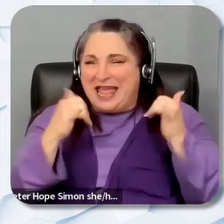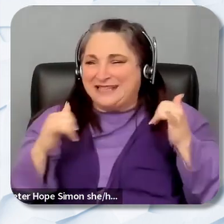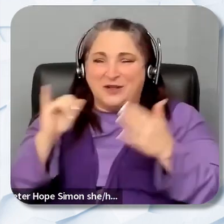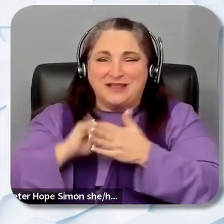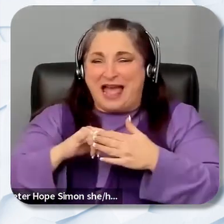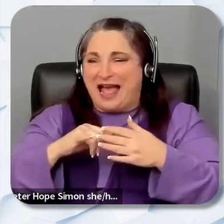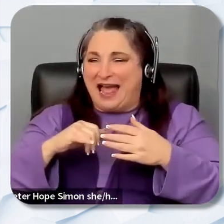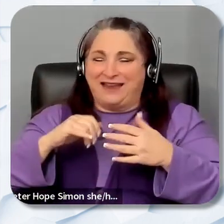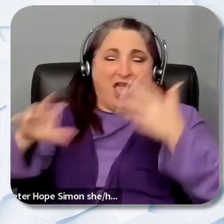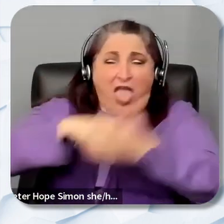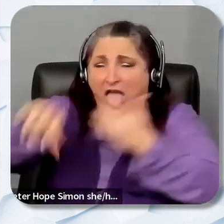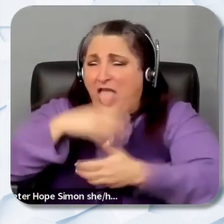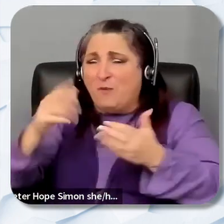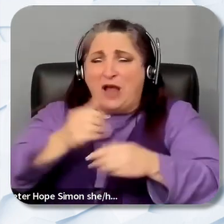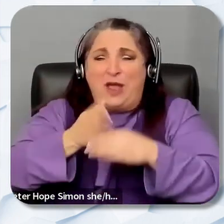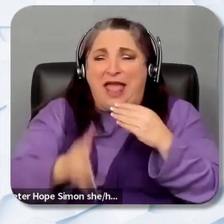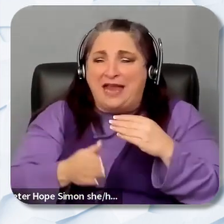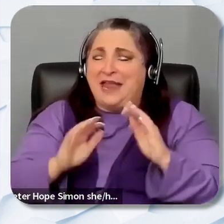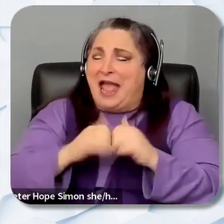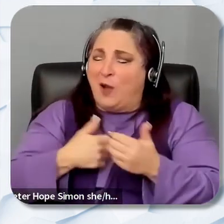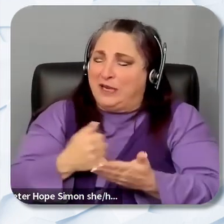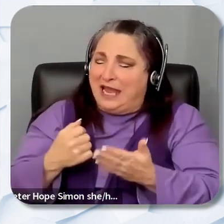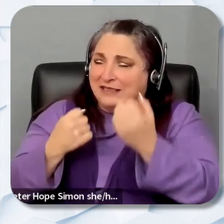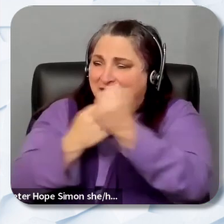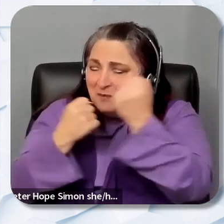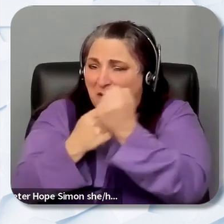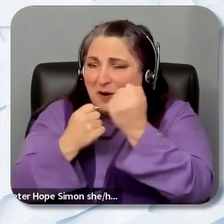through, "How can we support LEAs in developing a plan?" Identifying issues and developing